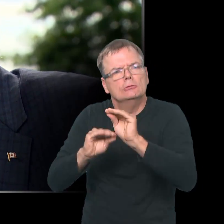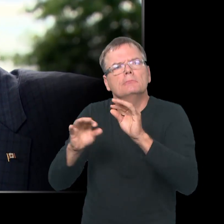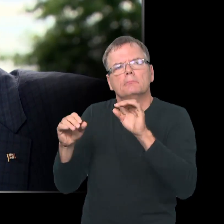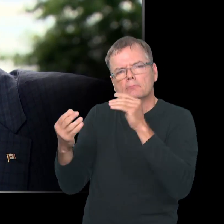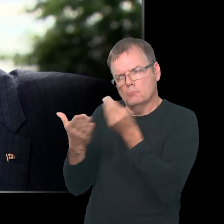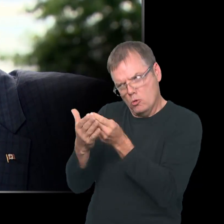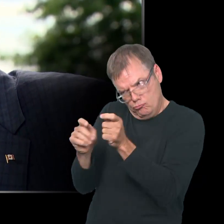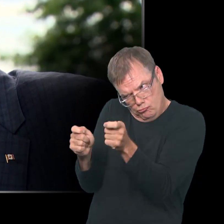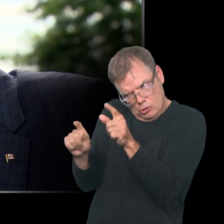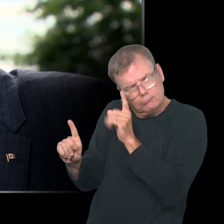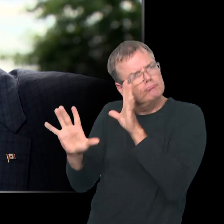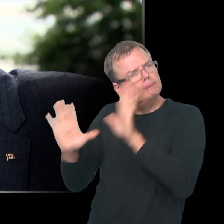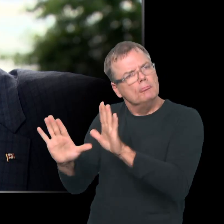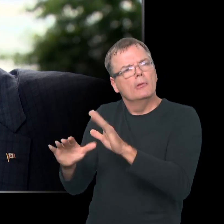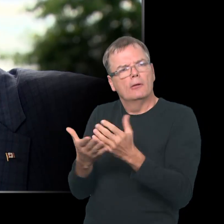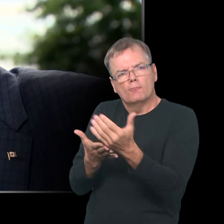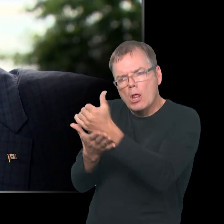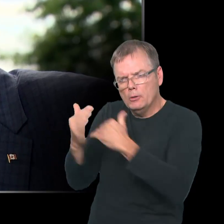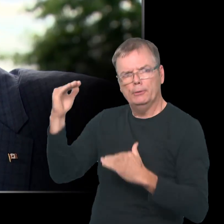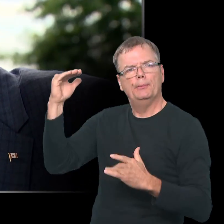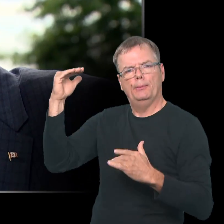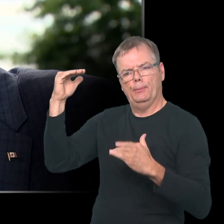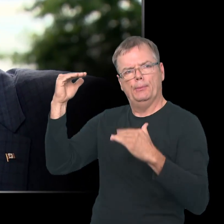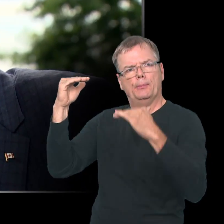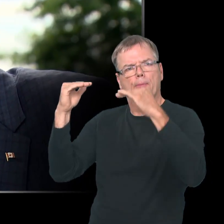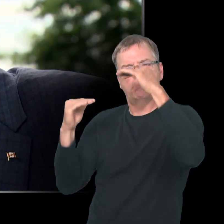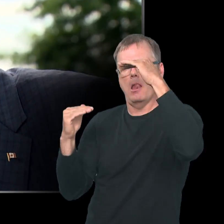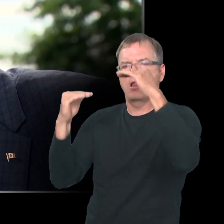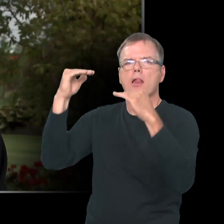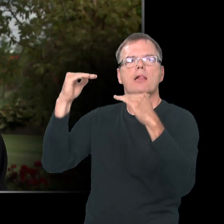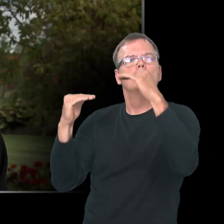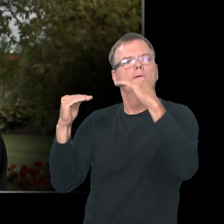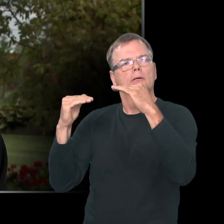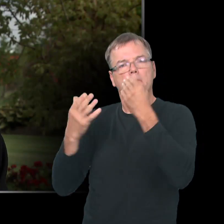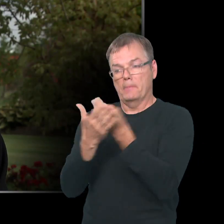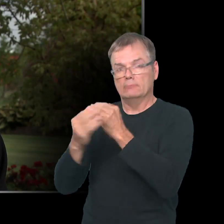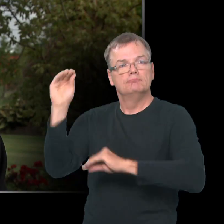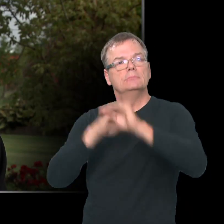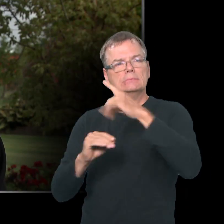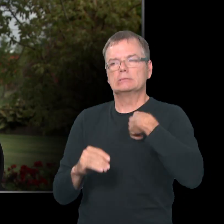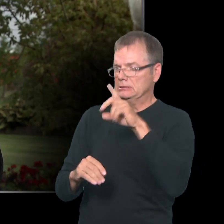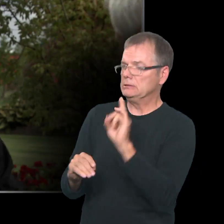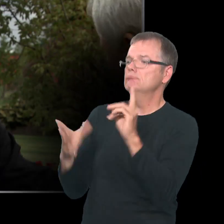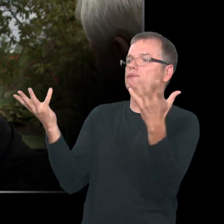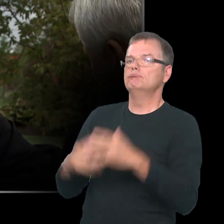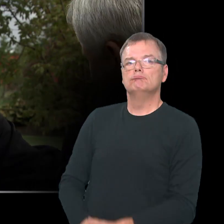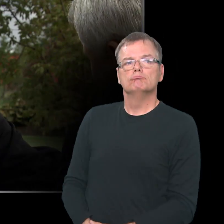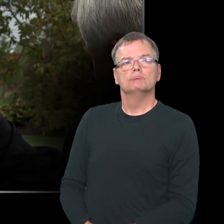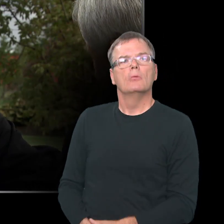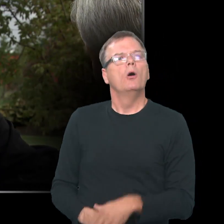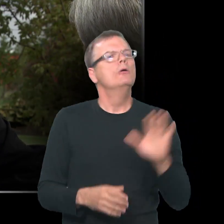and making sure that our revenue was able to catch up. That's exactly what we did.